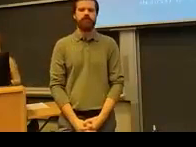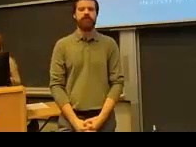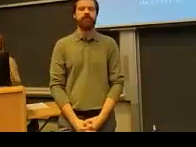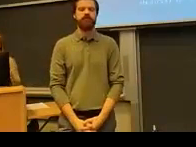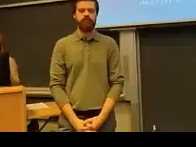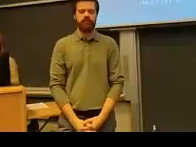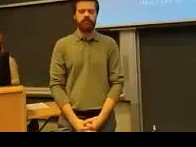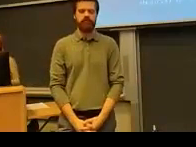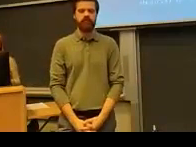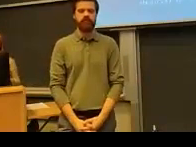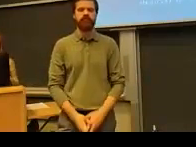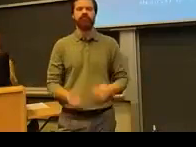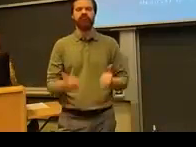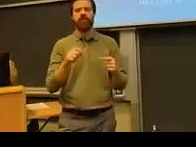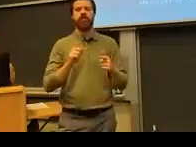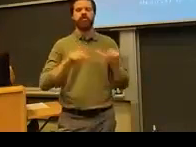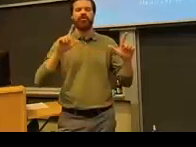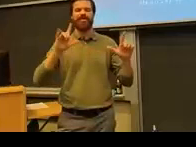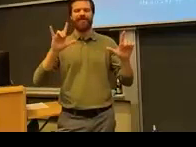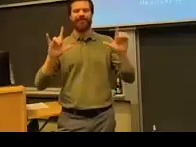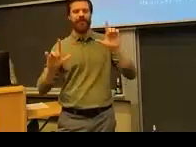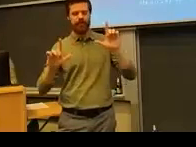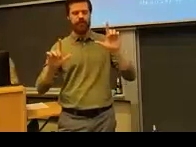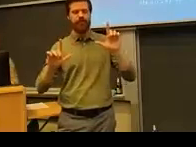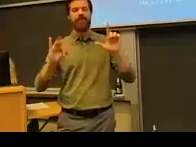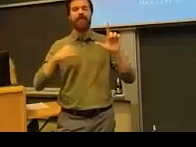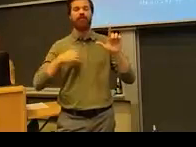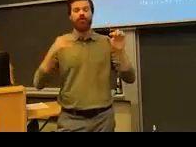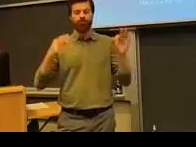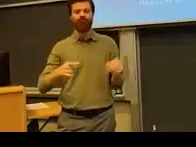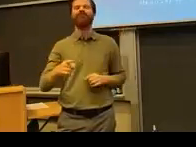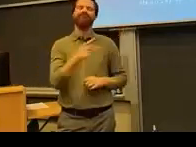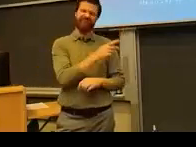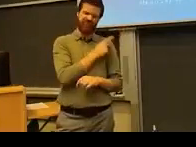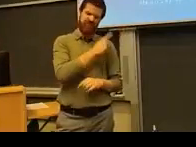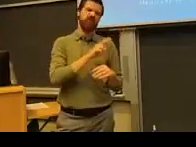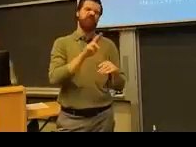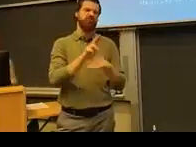reframe it in a way of if we determine that a patient is using while they're on our unit um